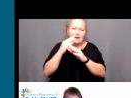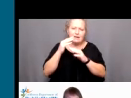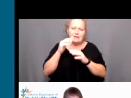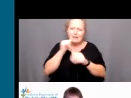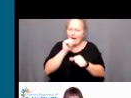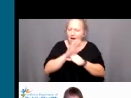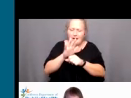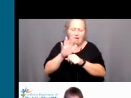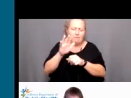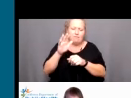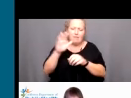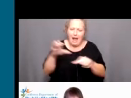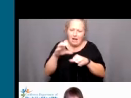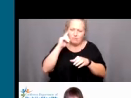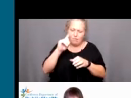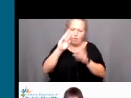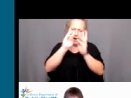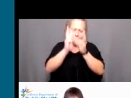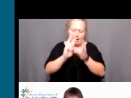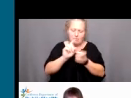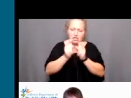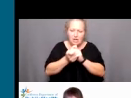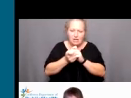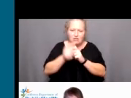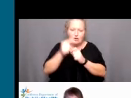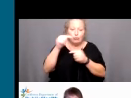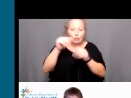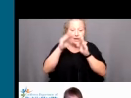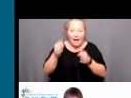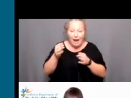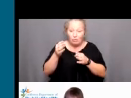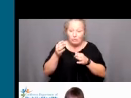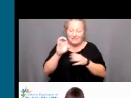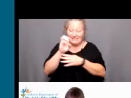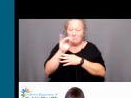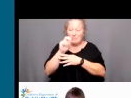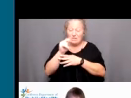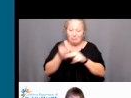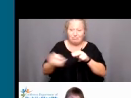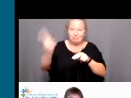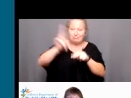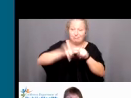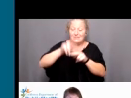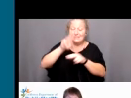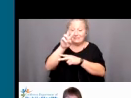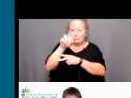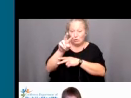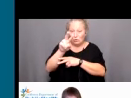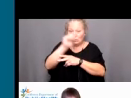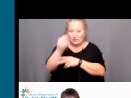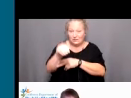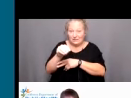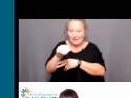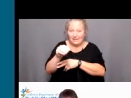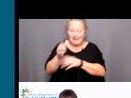With US greenhouse gas emissions rising 6.2% last year, compared with 2020,